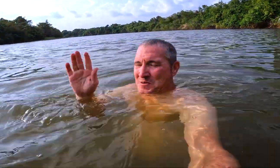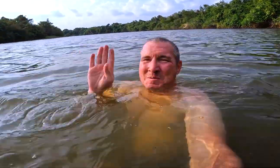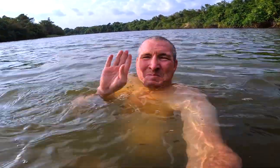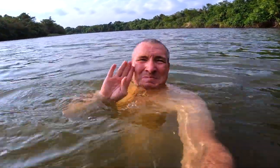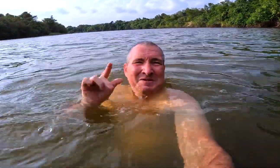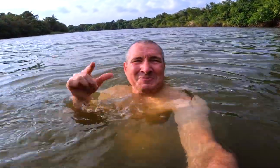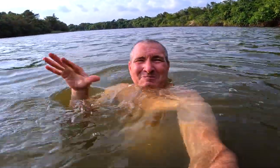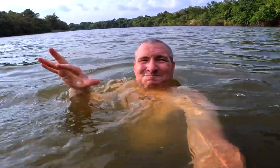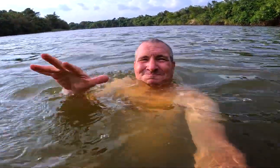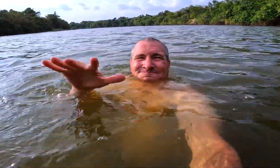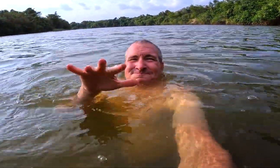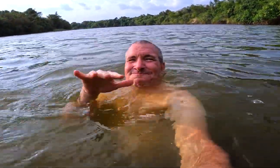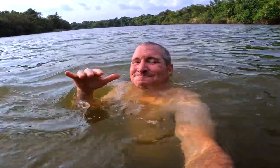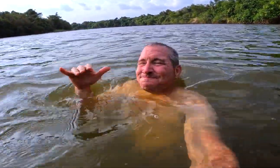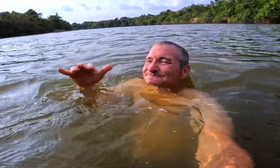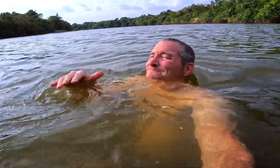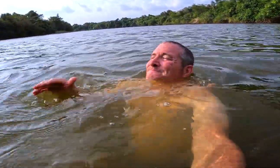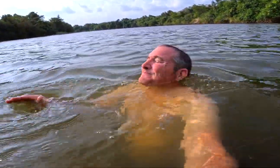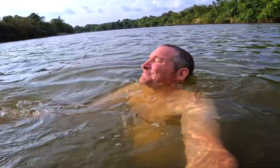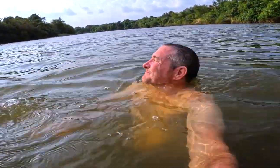It’s clean but murky as the river flows fast.